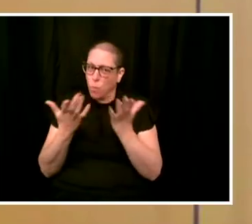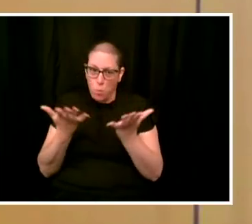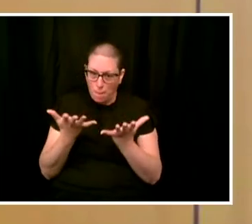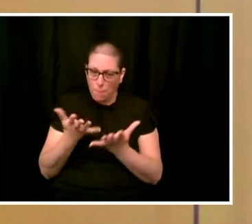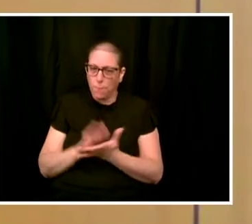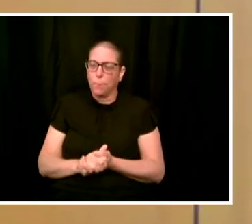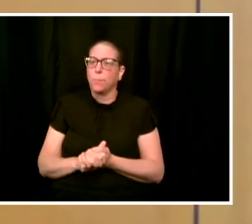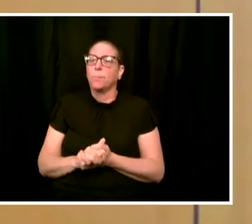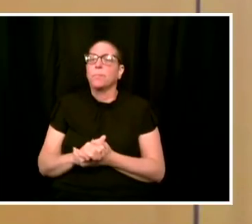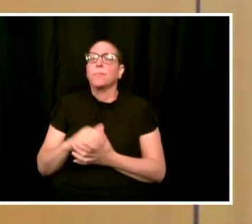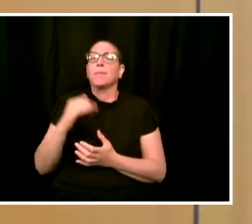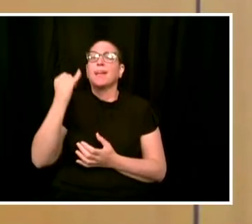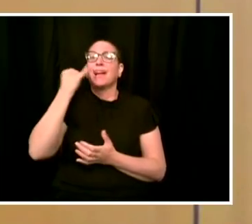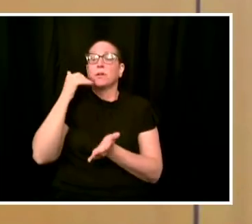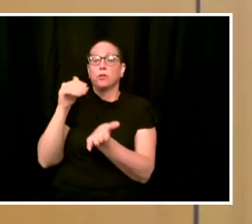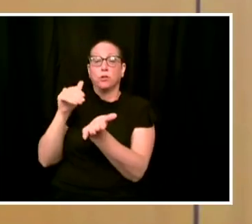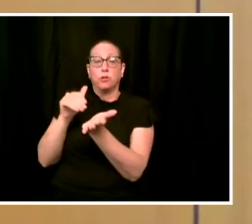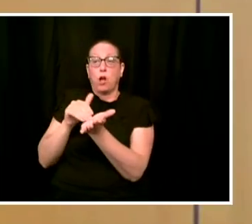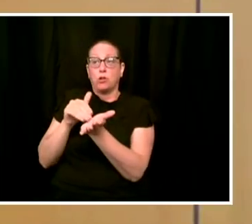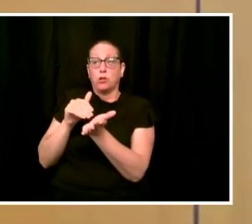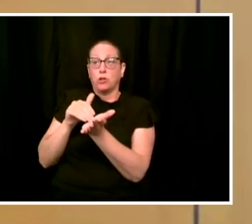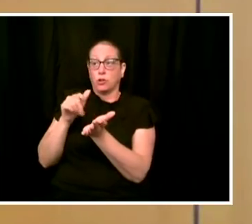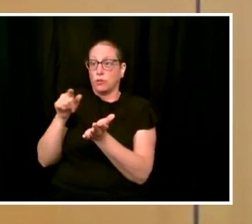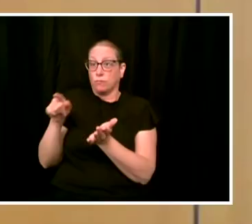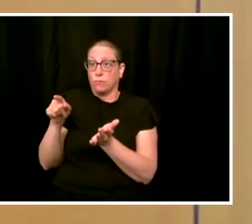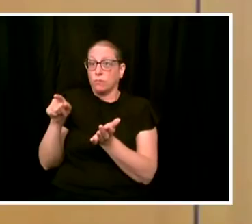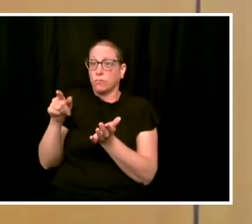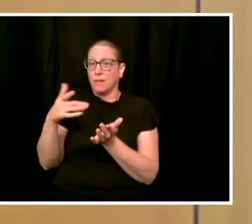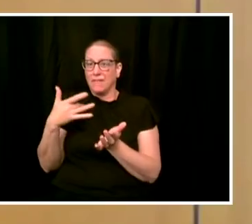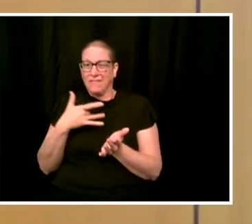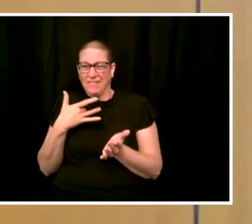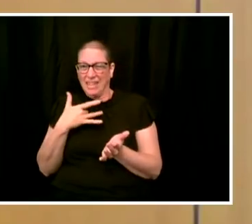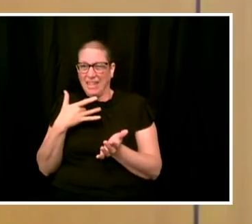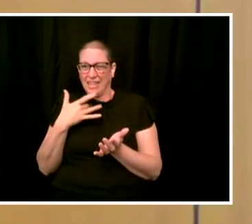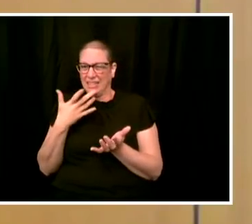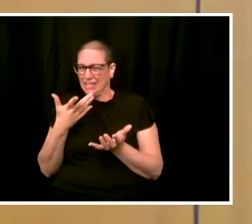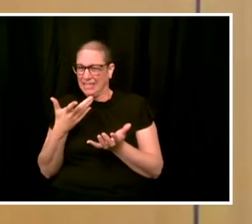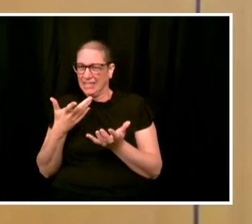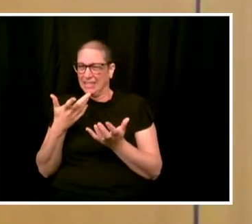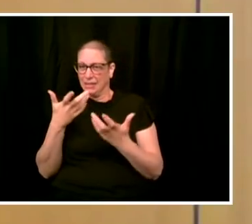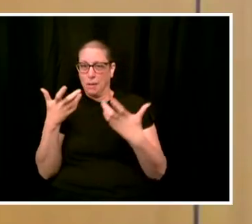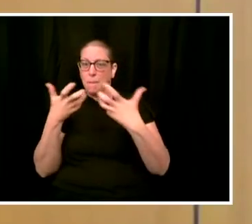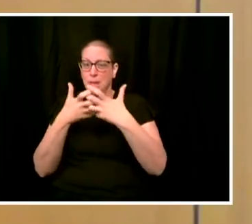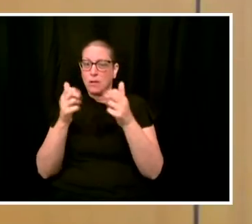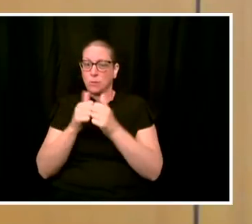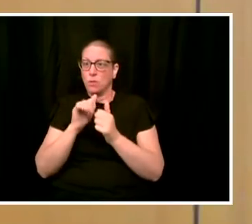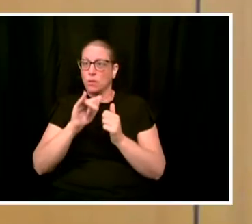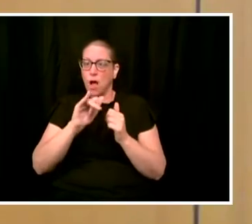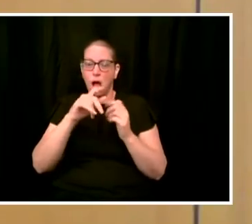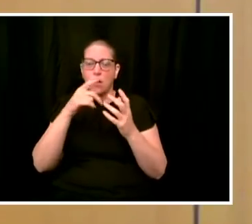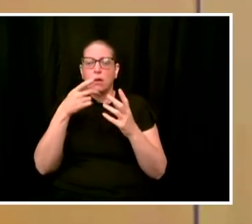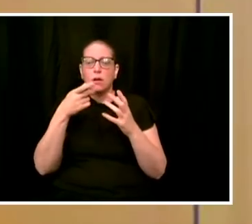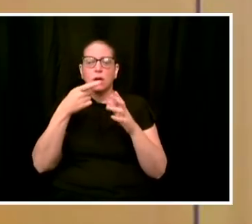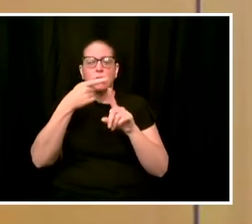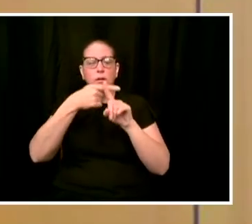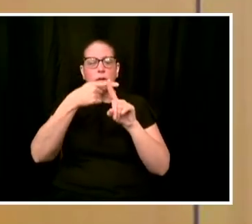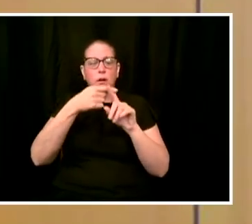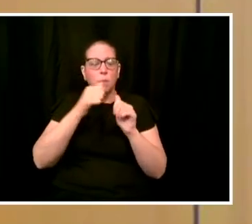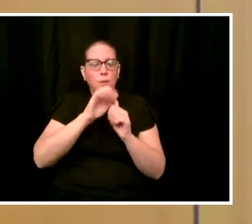WOULD EMPHASIZE IS THAT IF A PEDIATRICIAN IS,